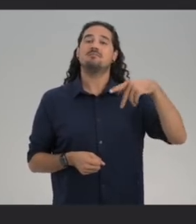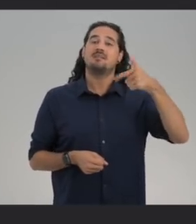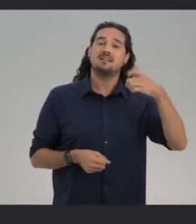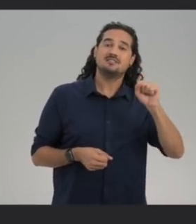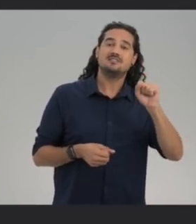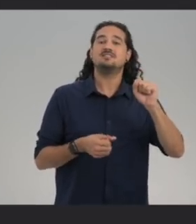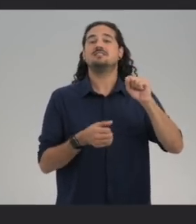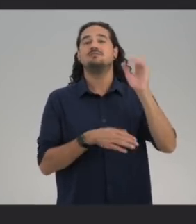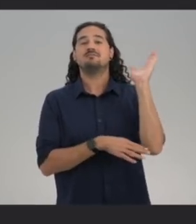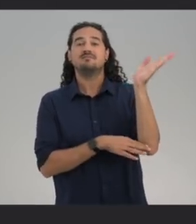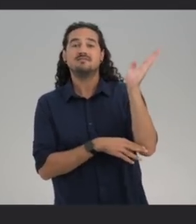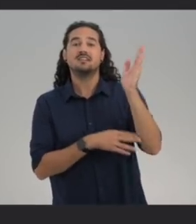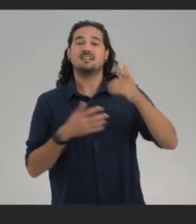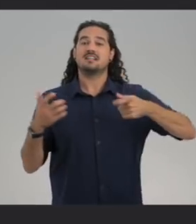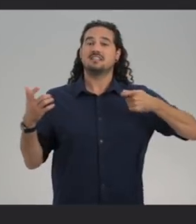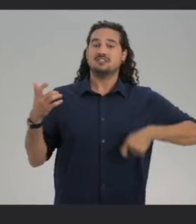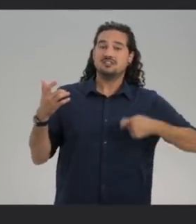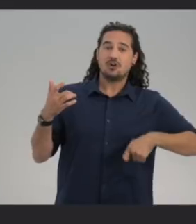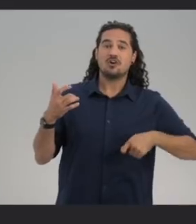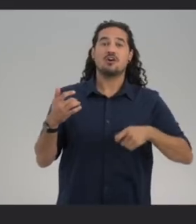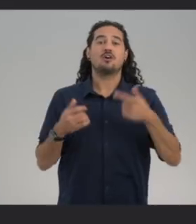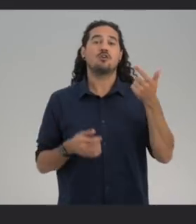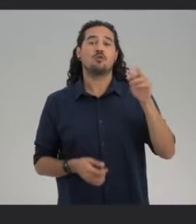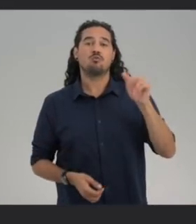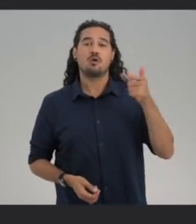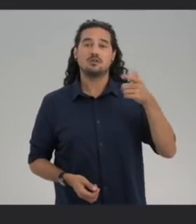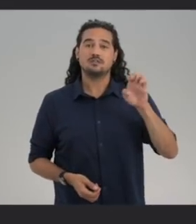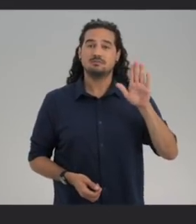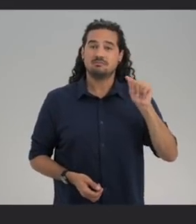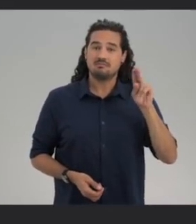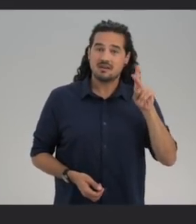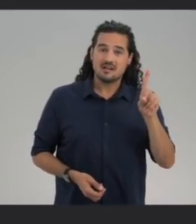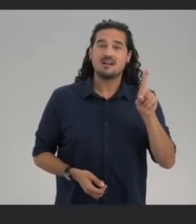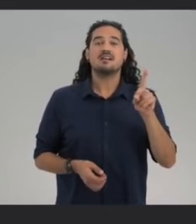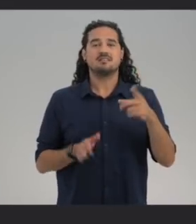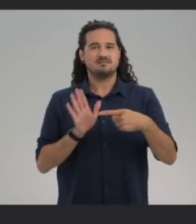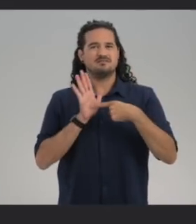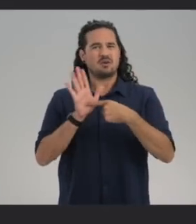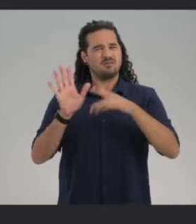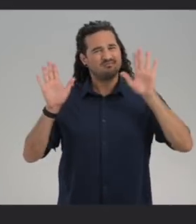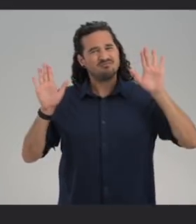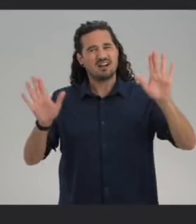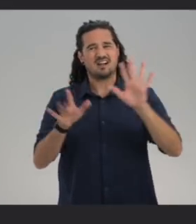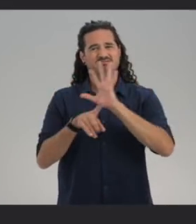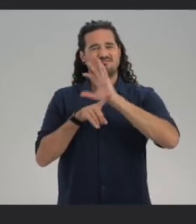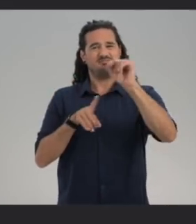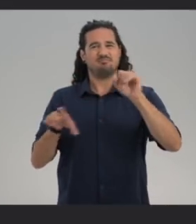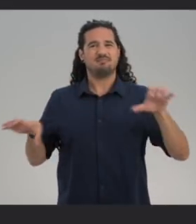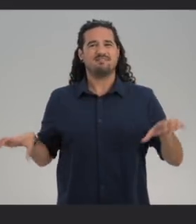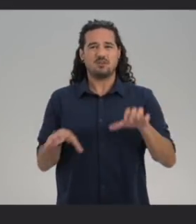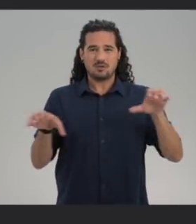and GarageBand and iMovie, are showing us how great performance can be with M1. For example, with Logic Pro,